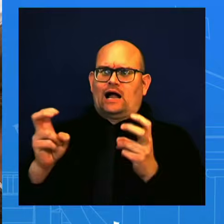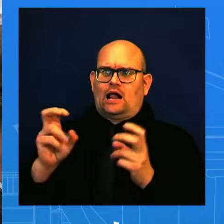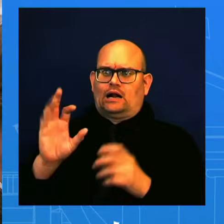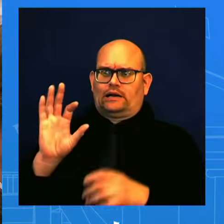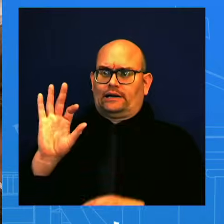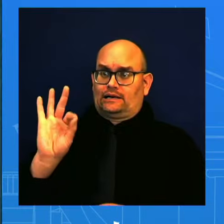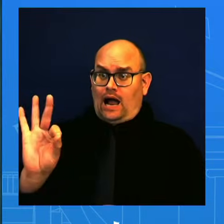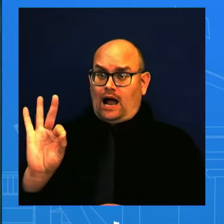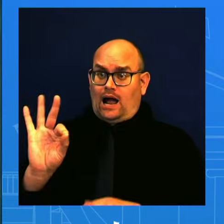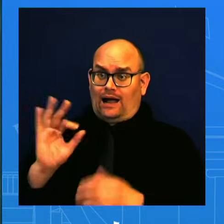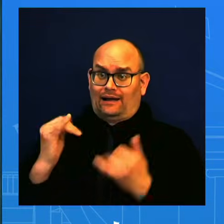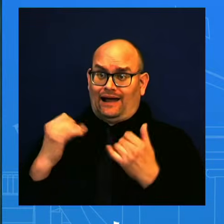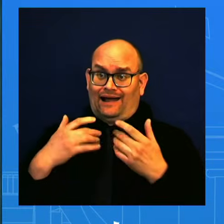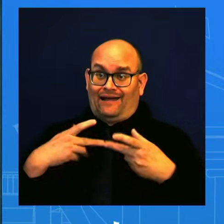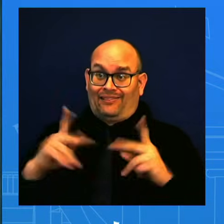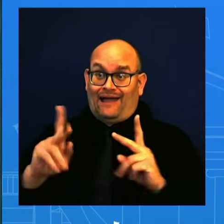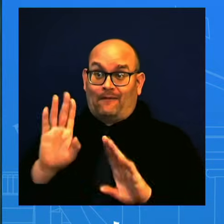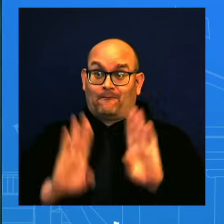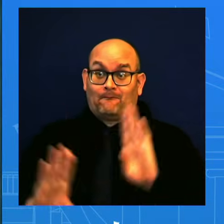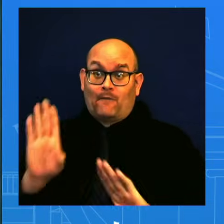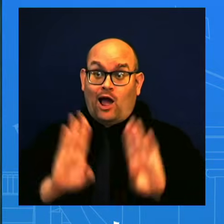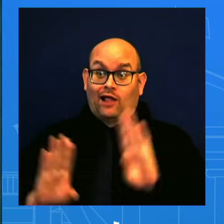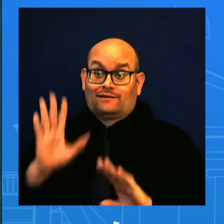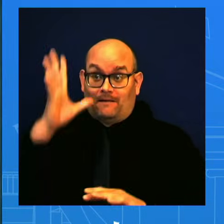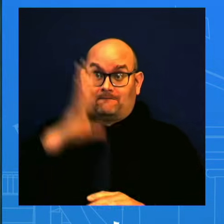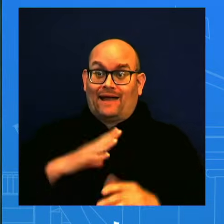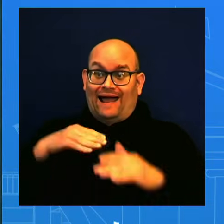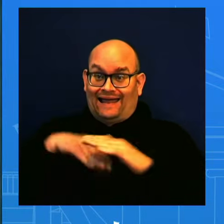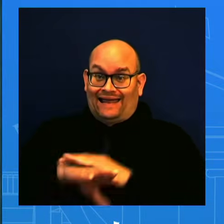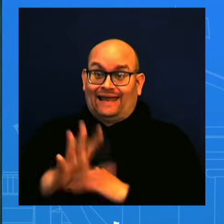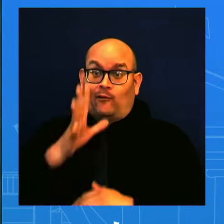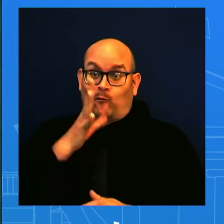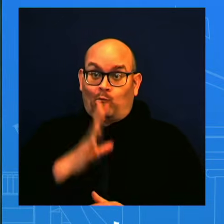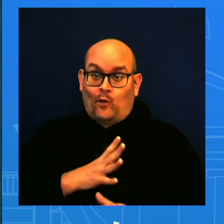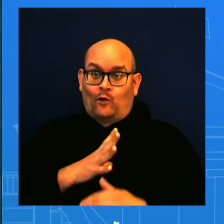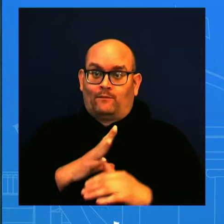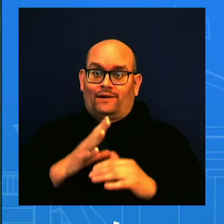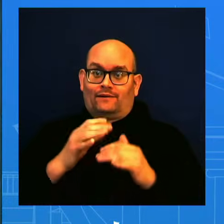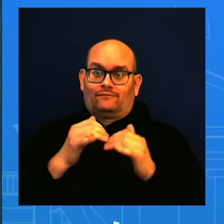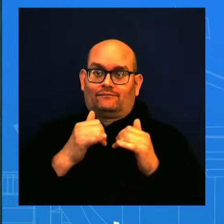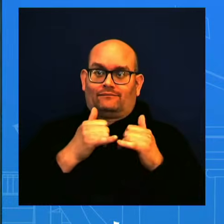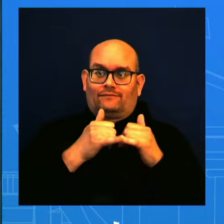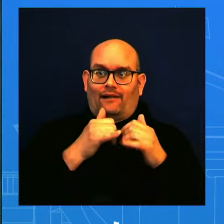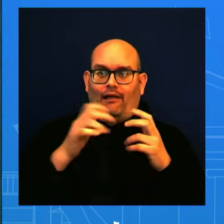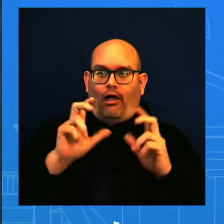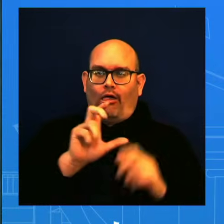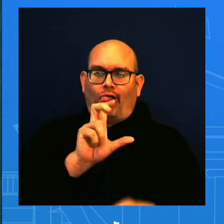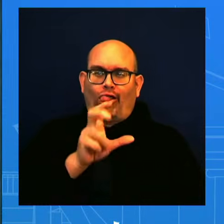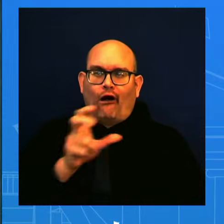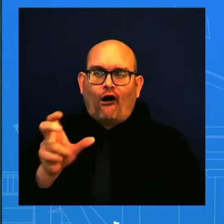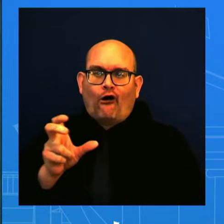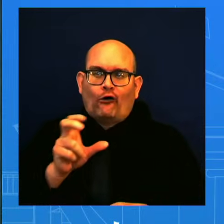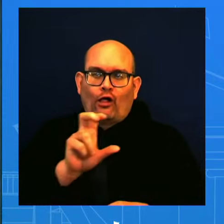She has been giving voice to these critical decisions that they both made together.